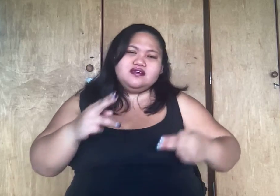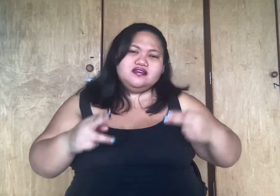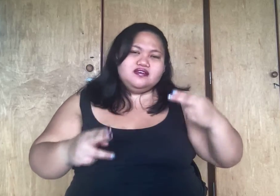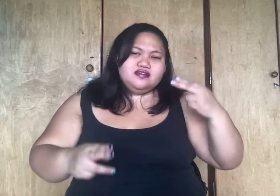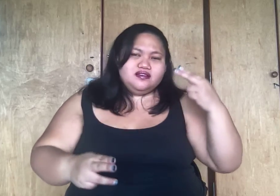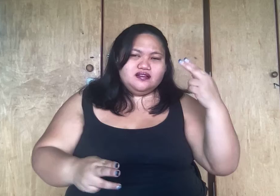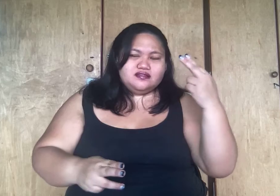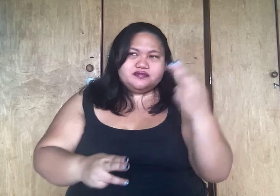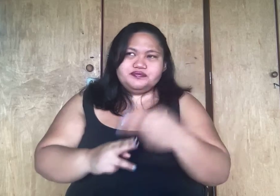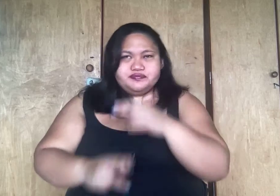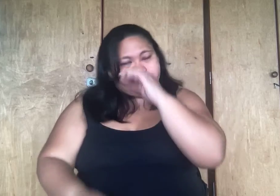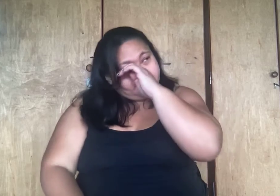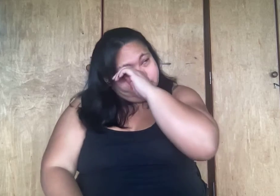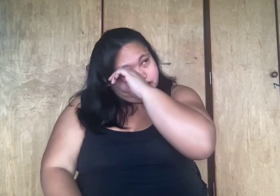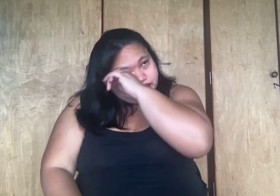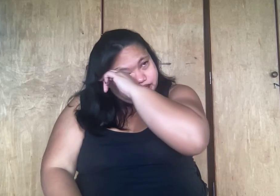... holy name ...